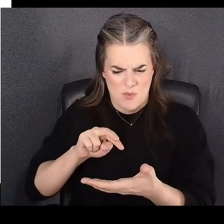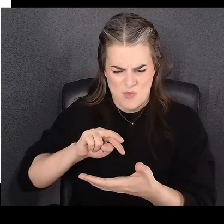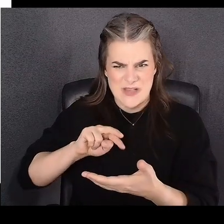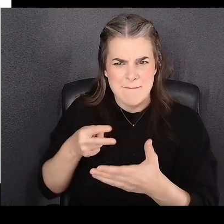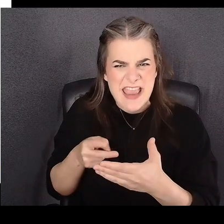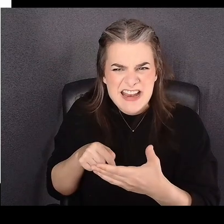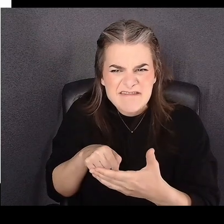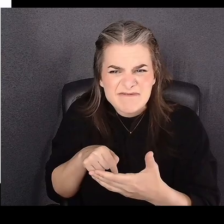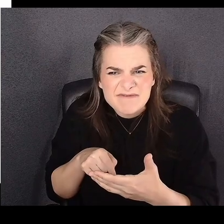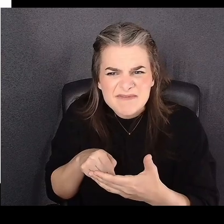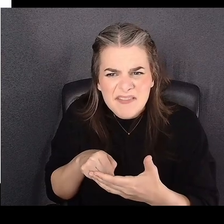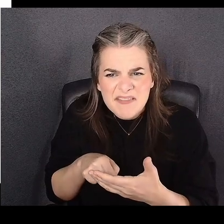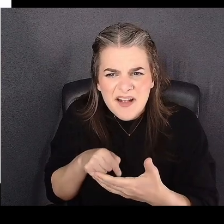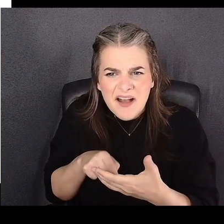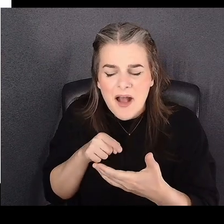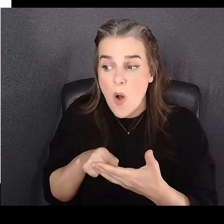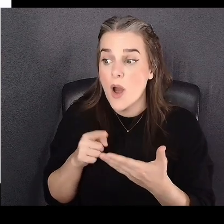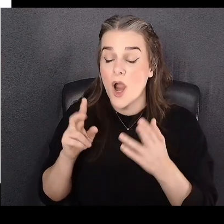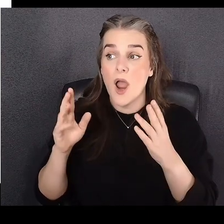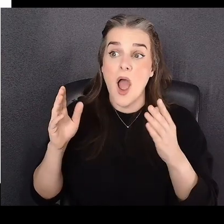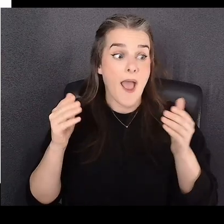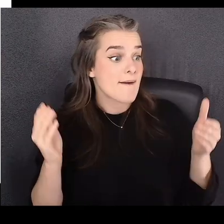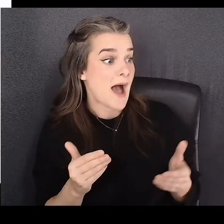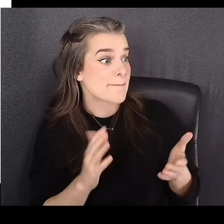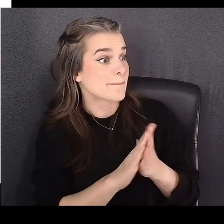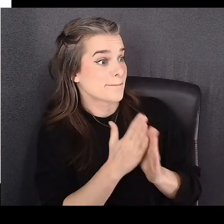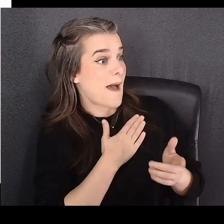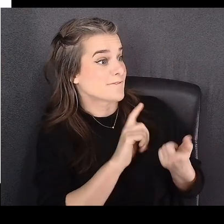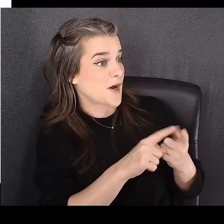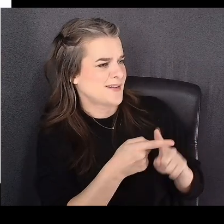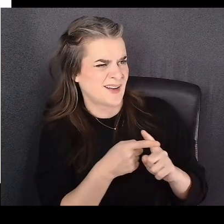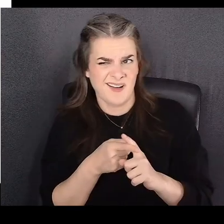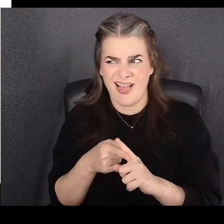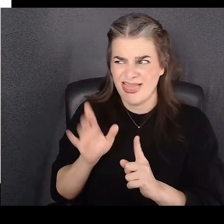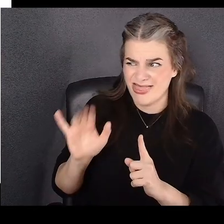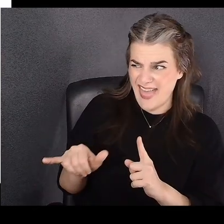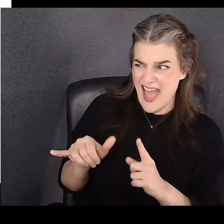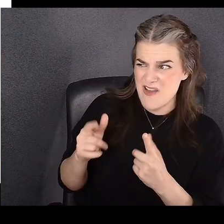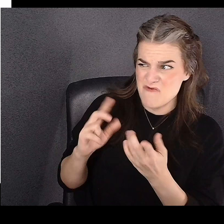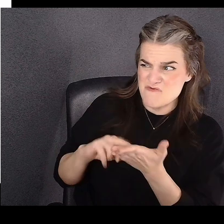And what does a friend mean? And really just diving into all of those little pieces